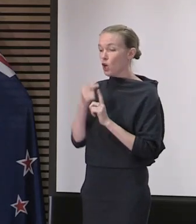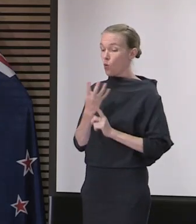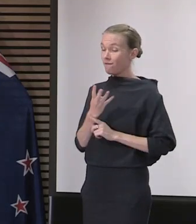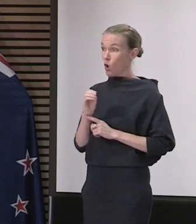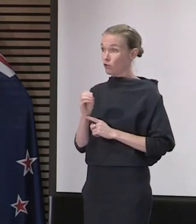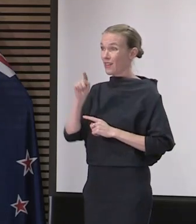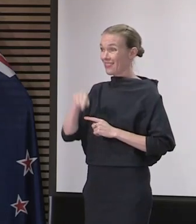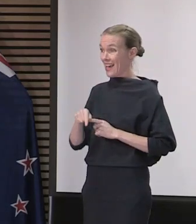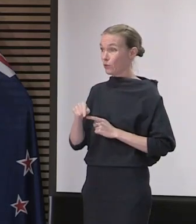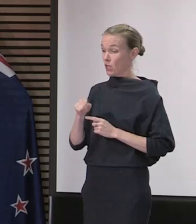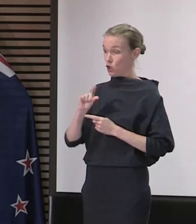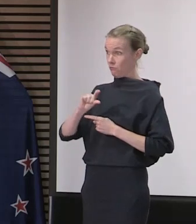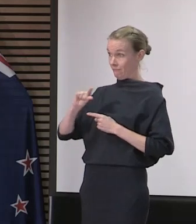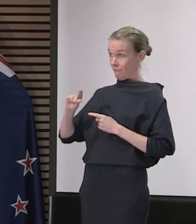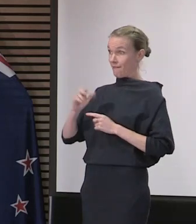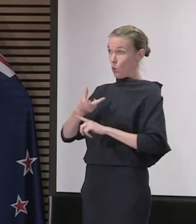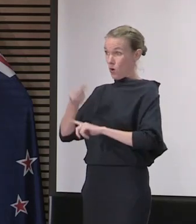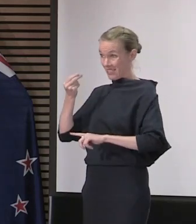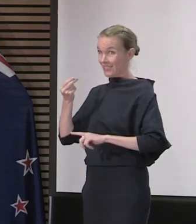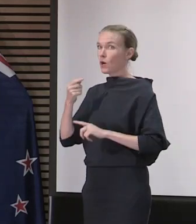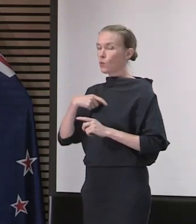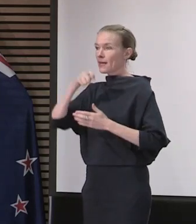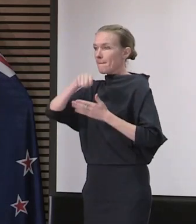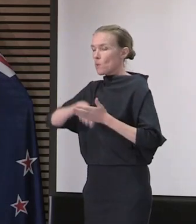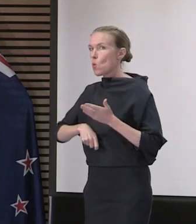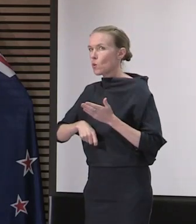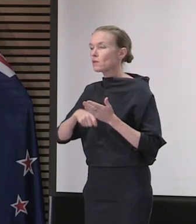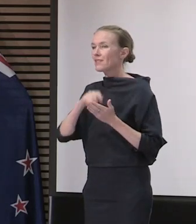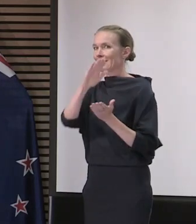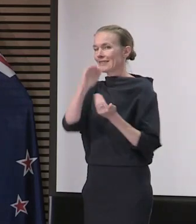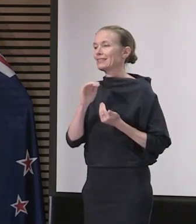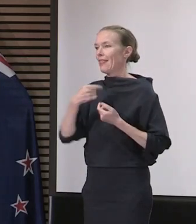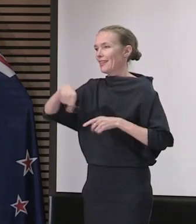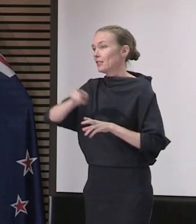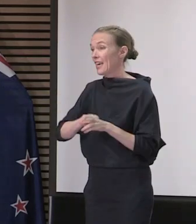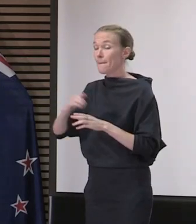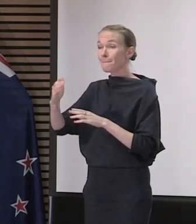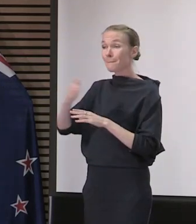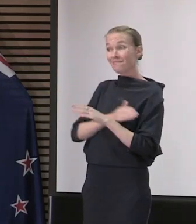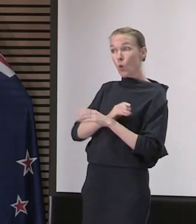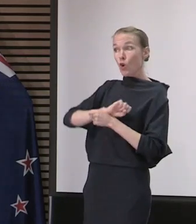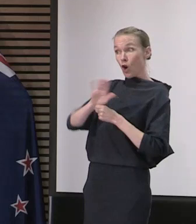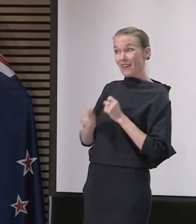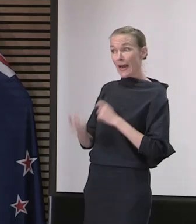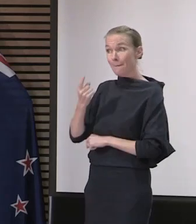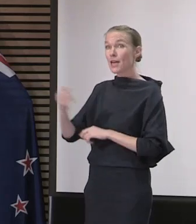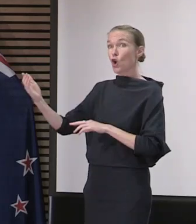talked about it, an additional